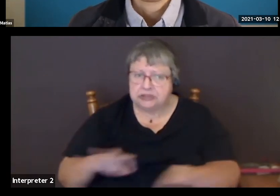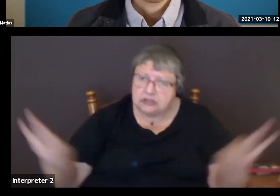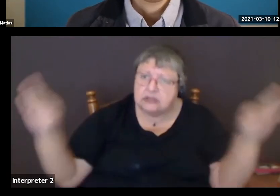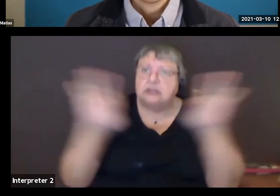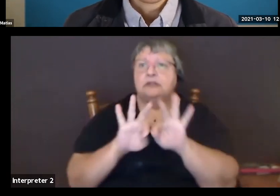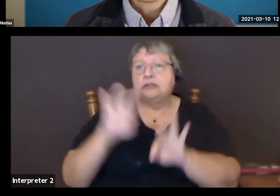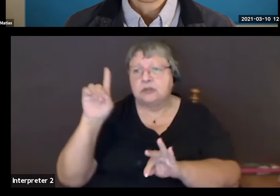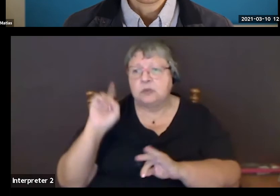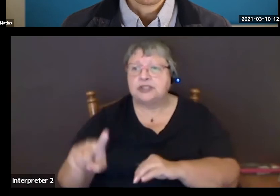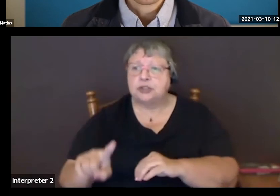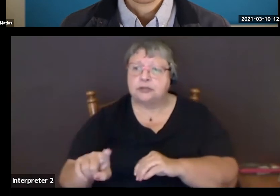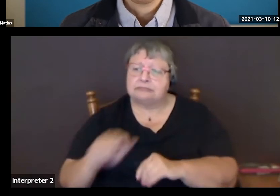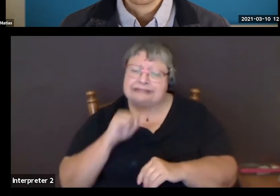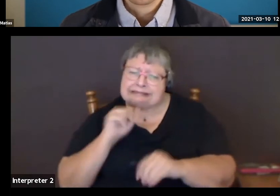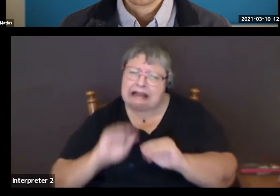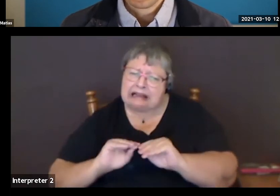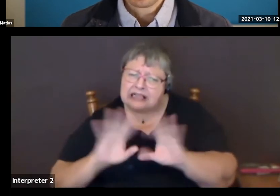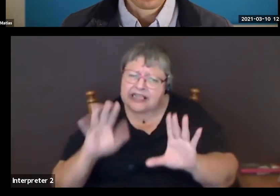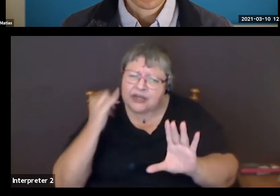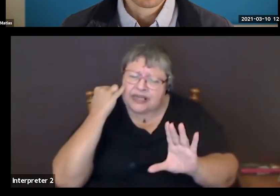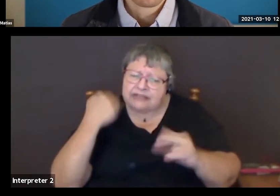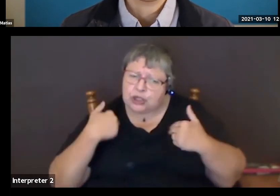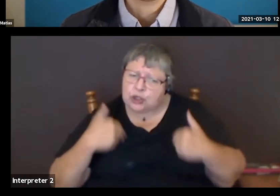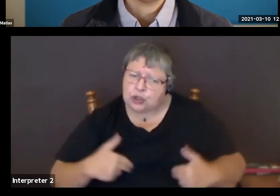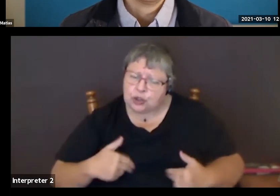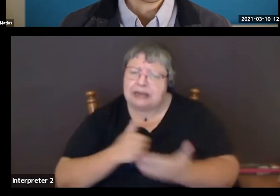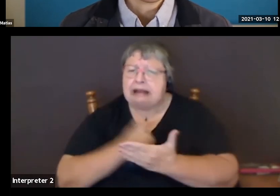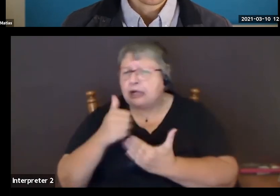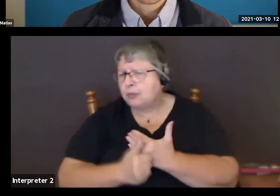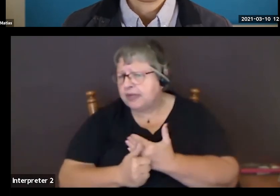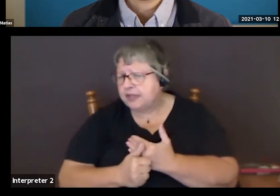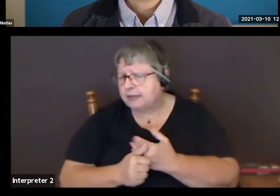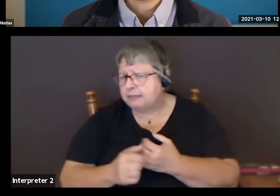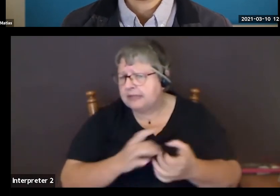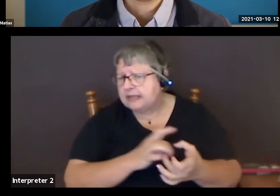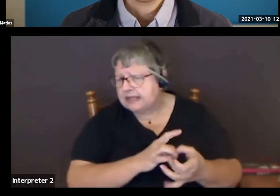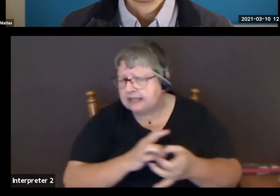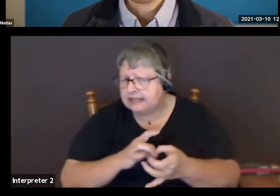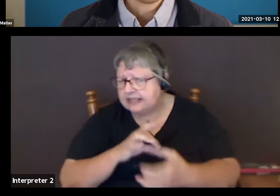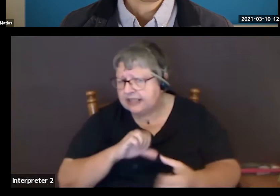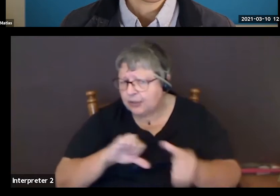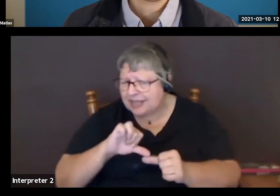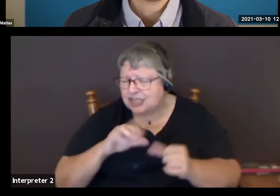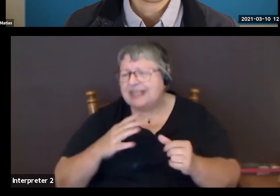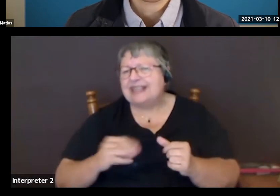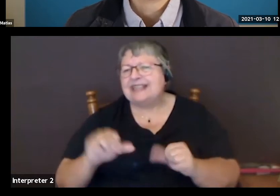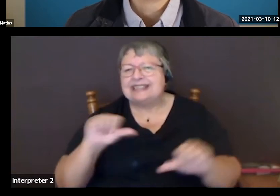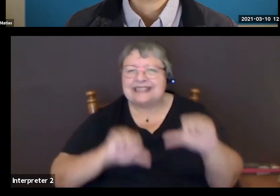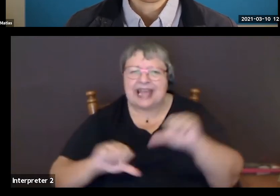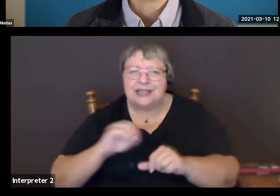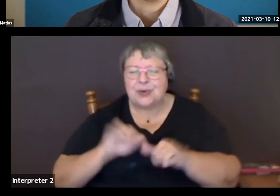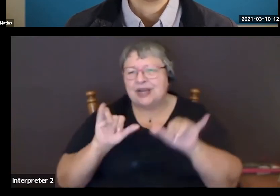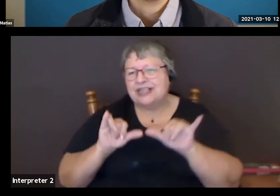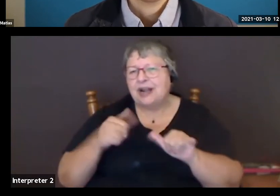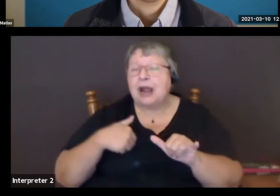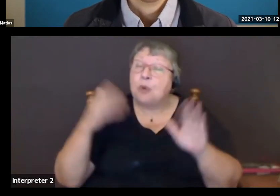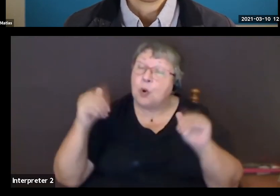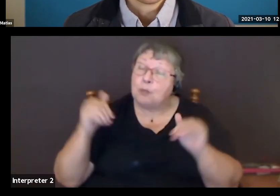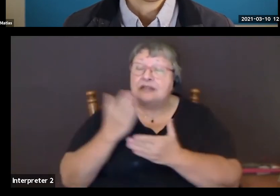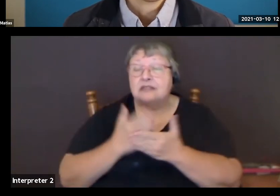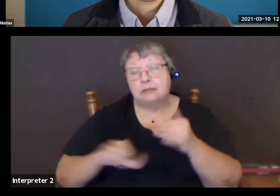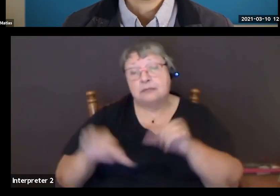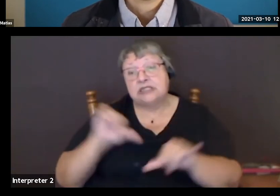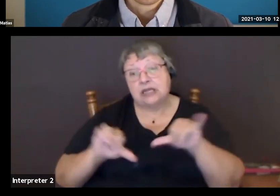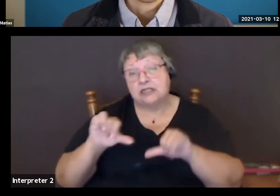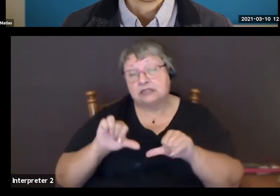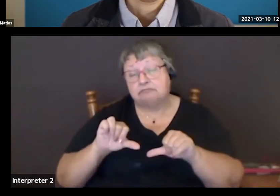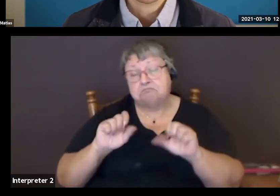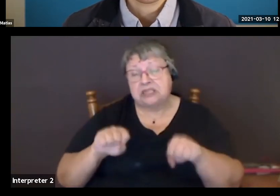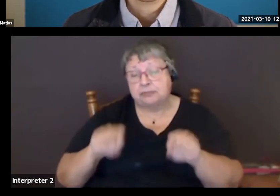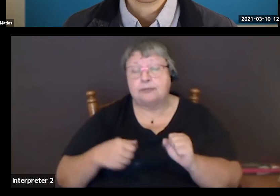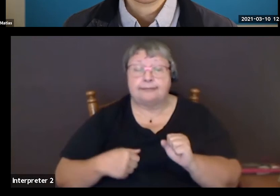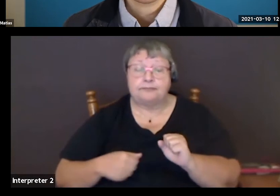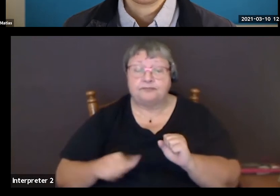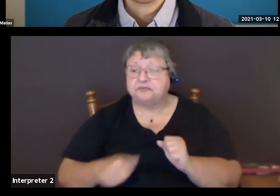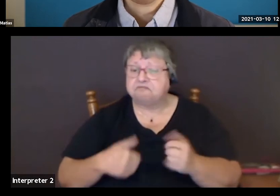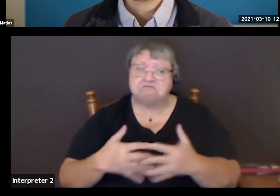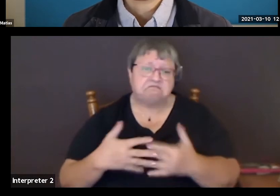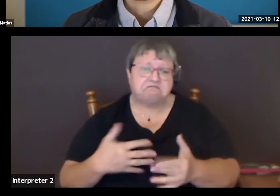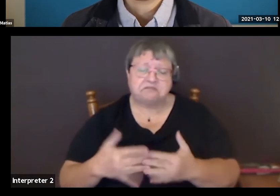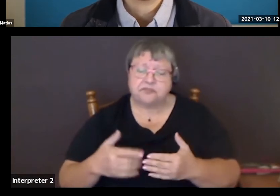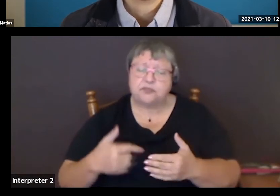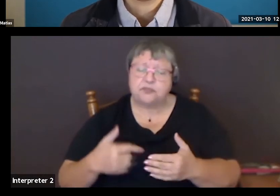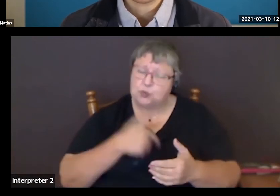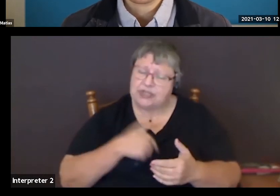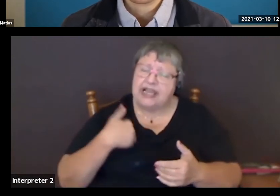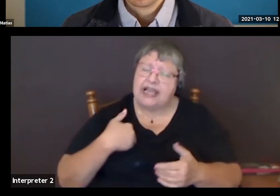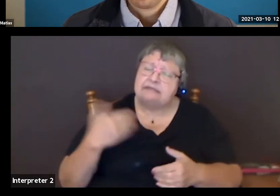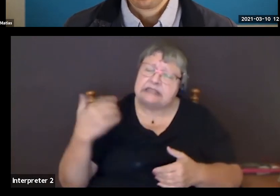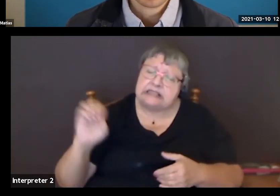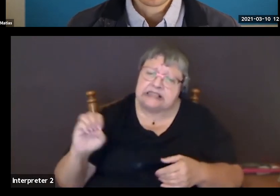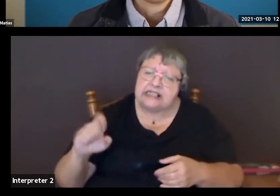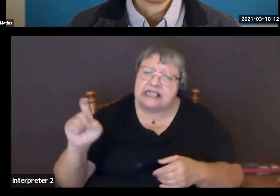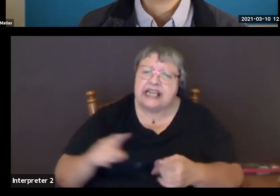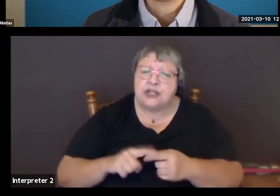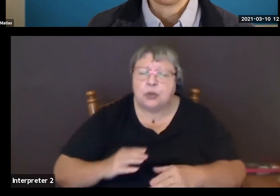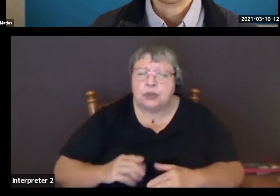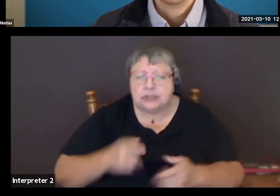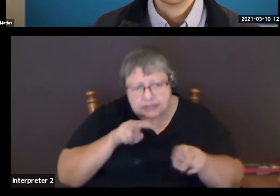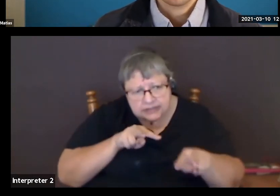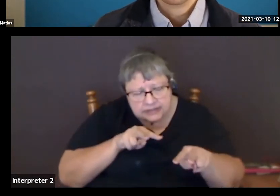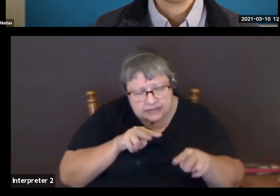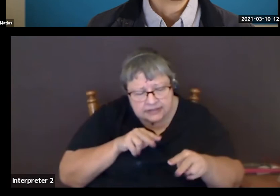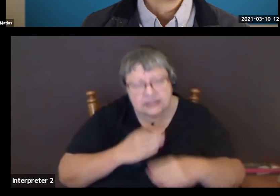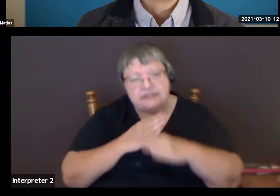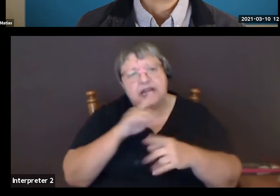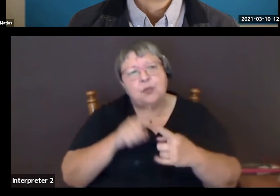It's unclear whether human algorithm interaction is science or engineering. Though I'm hopeful that some science is possible. And either way, we have an urgent need to monitor and intervene when these dynamic go wrong, so that we can steer them in beneficial